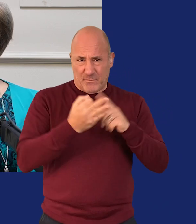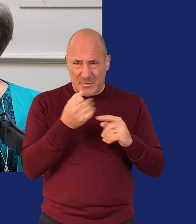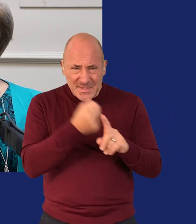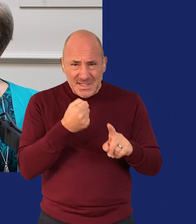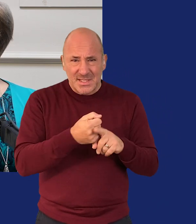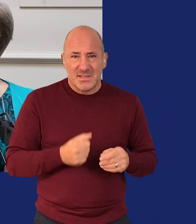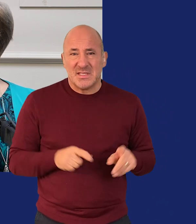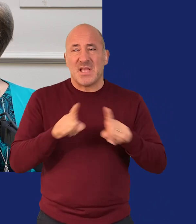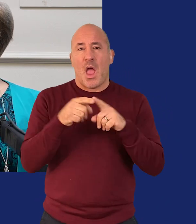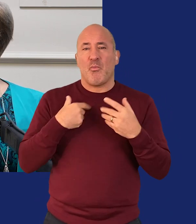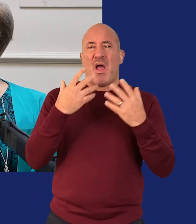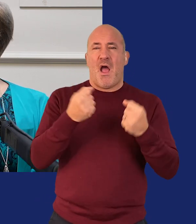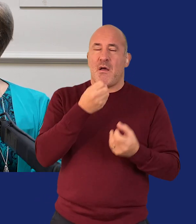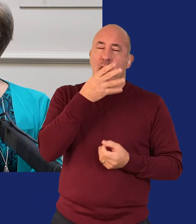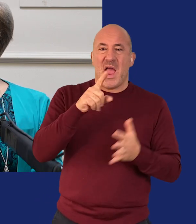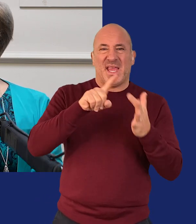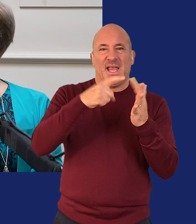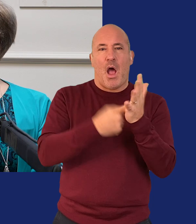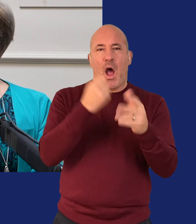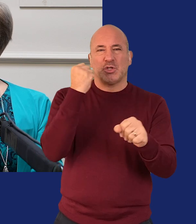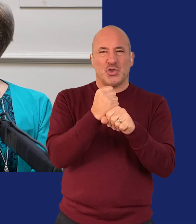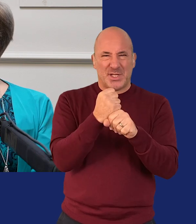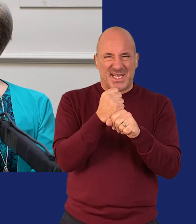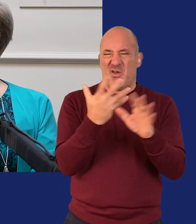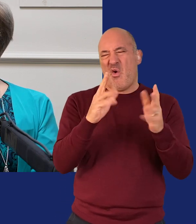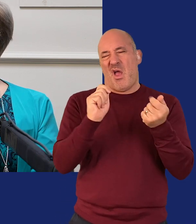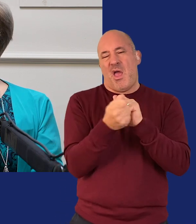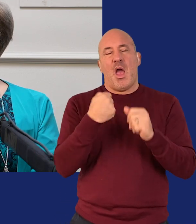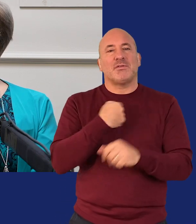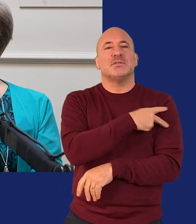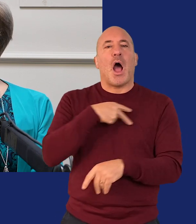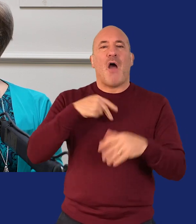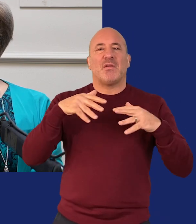Um, but we also have incredible ERGs, um, or staff networks as we call them.